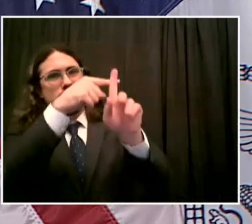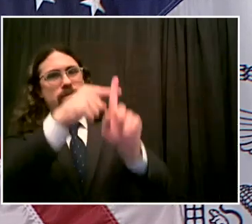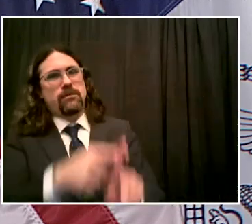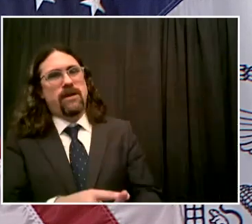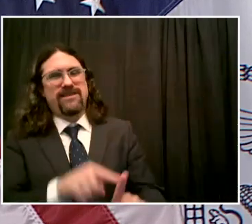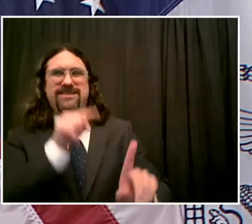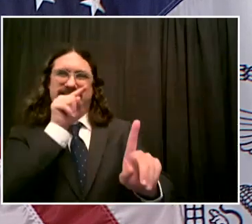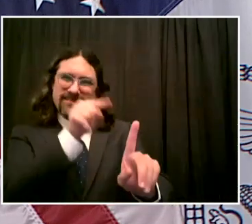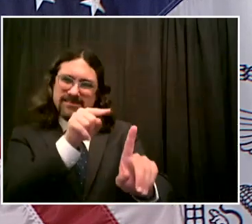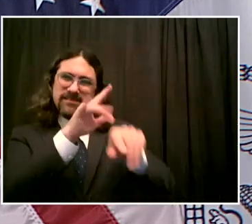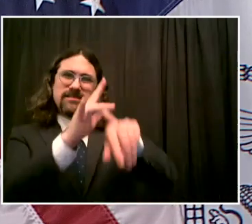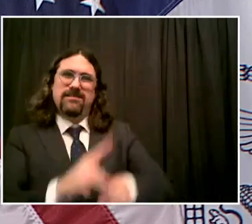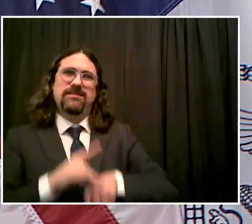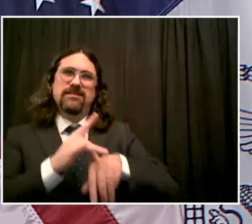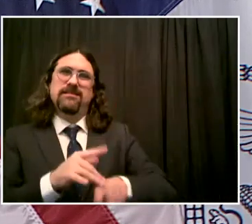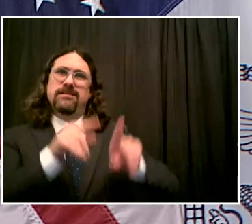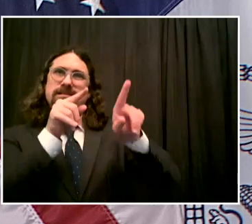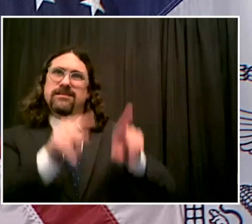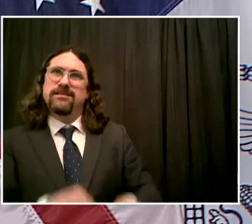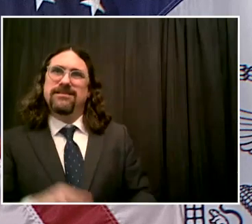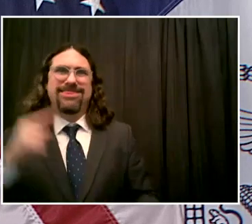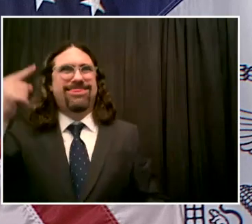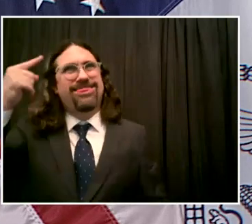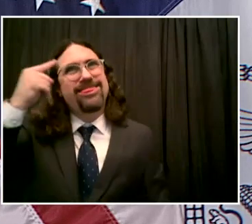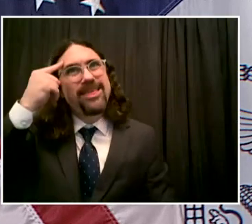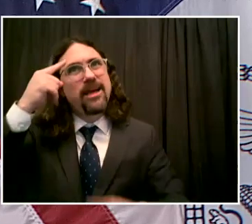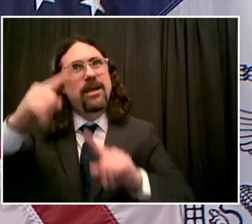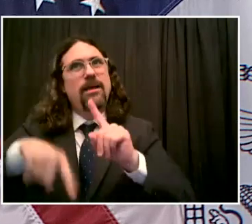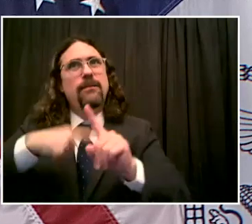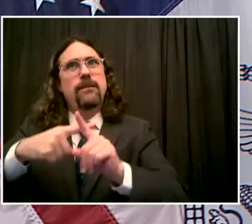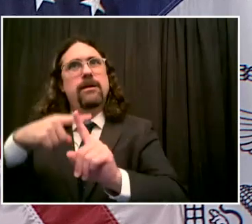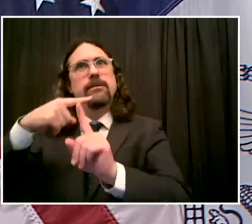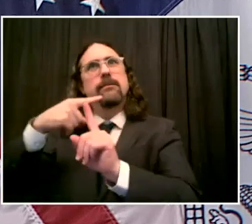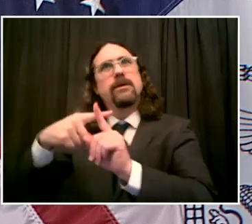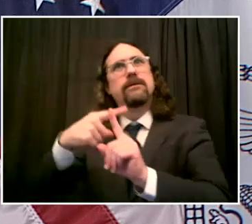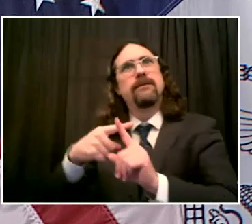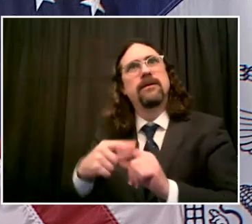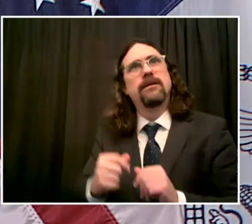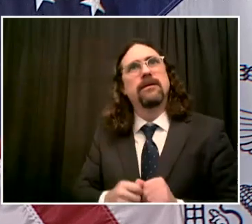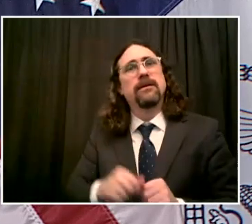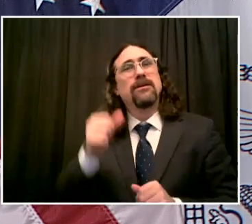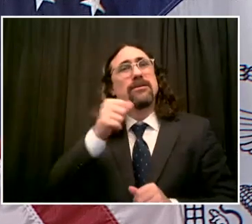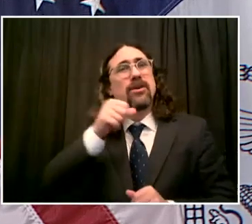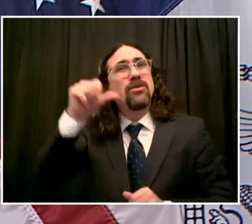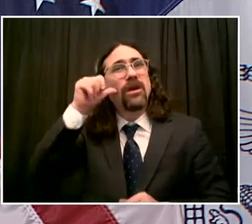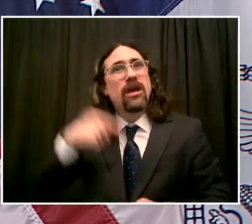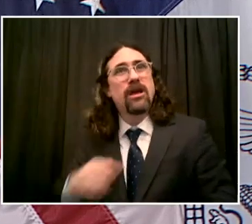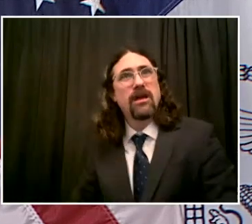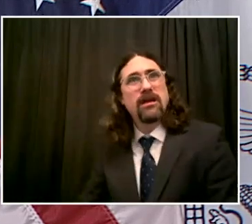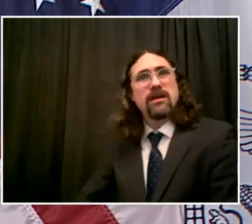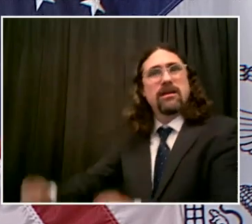TO SEE OUR OFFICERS SHOW REPESC TFOR PEOPLE. THAT'S